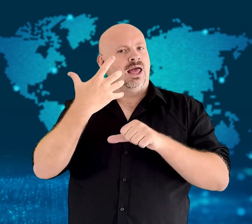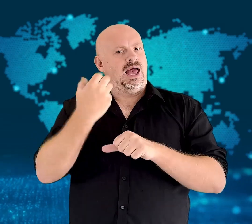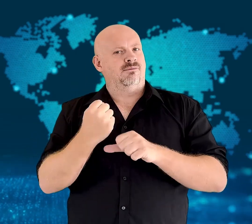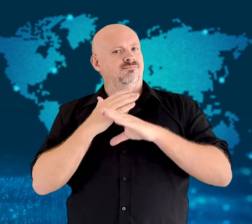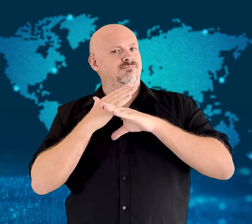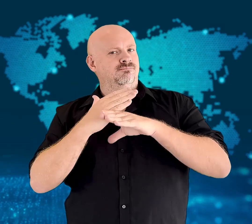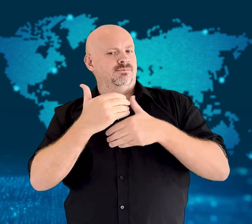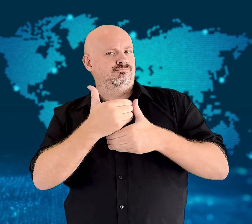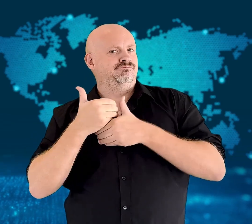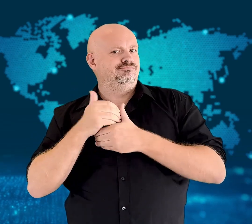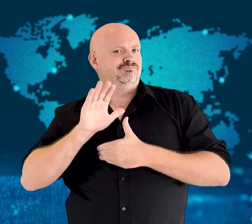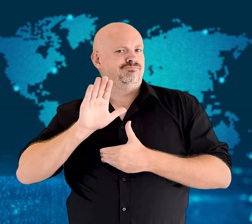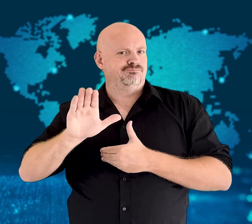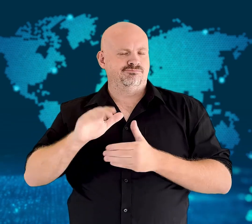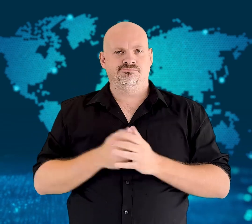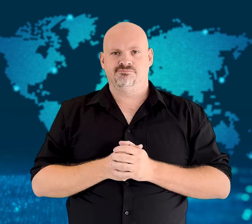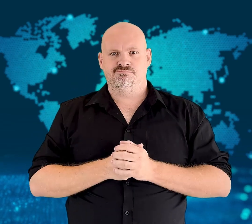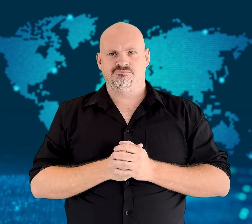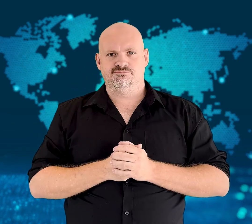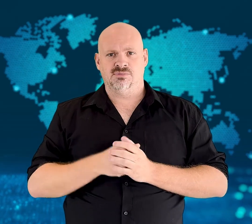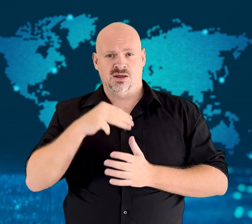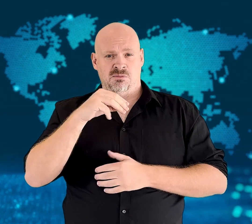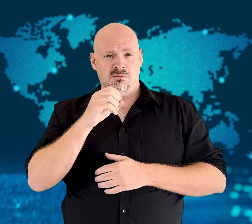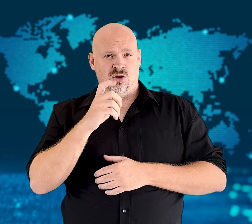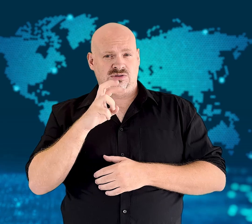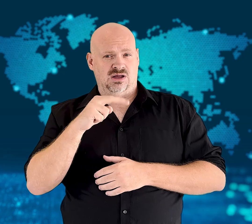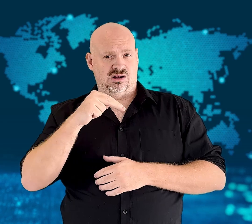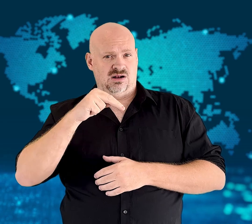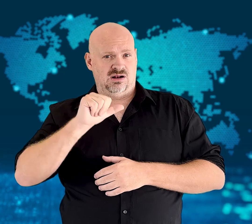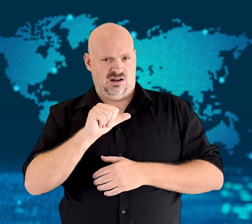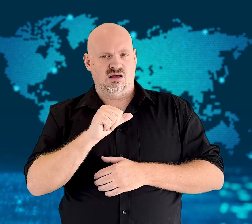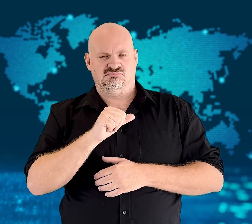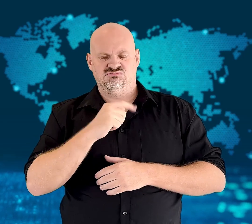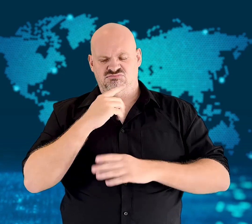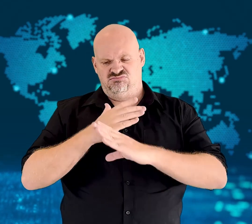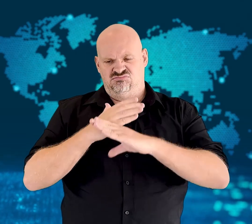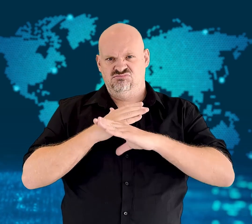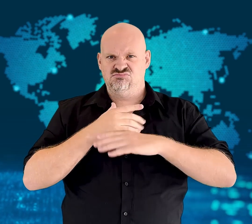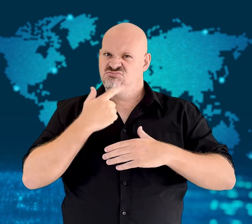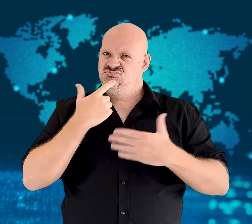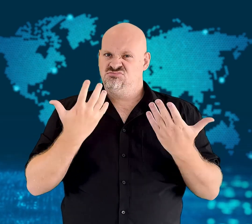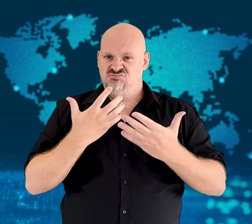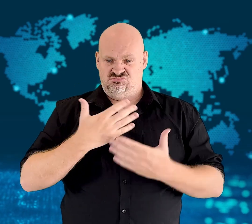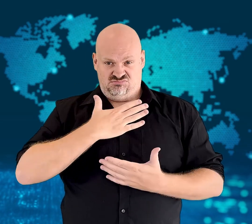It protects the legal rights of the creator of a scientific development.